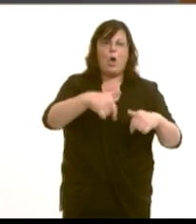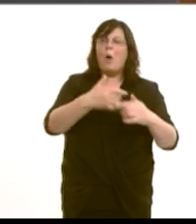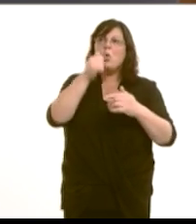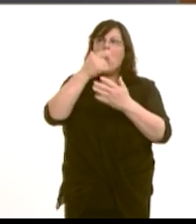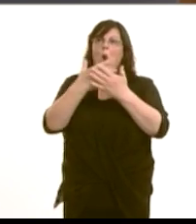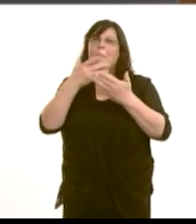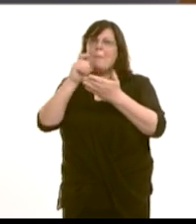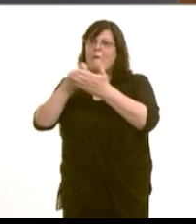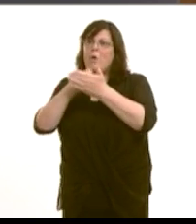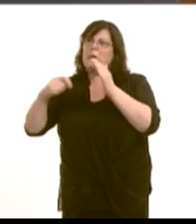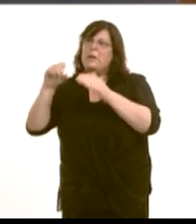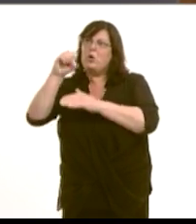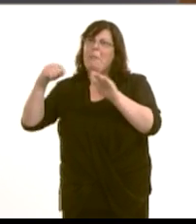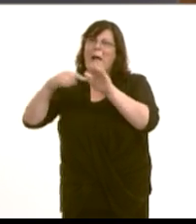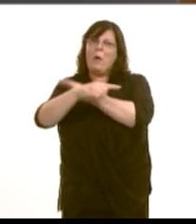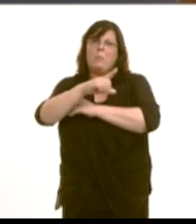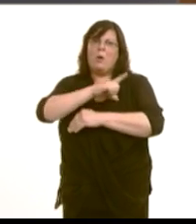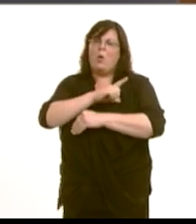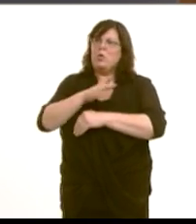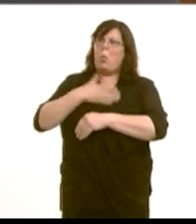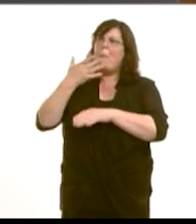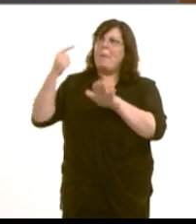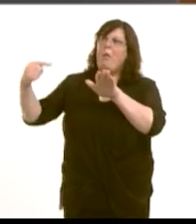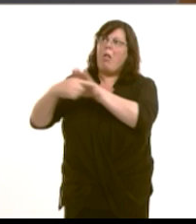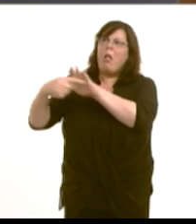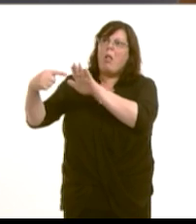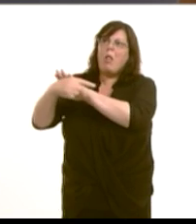actuallyóI heard it on the doorstepóin the referendum a week last Thursday.